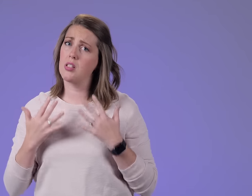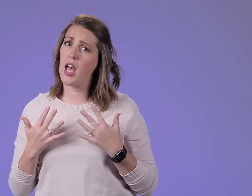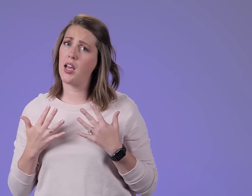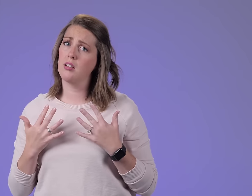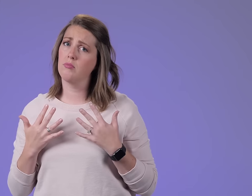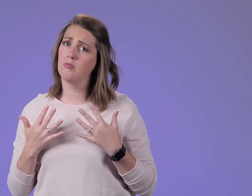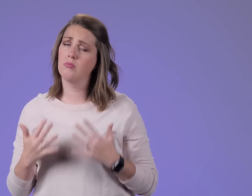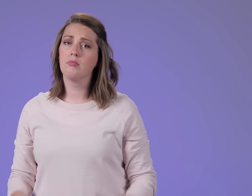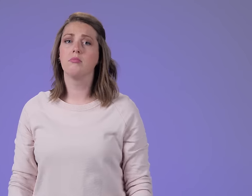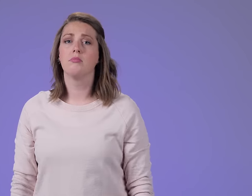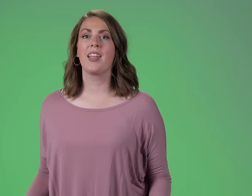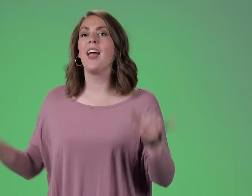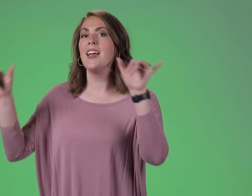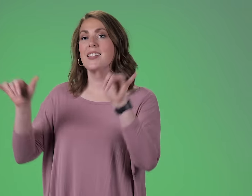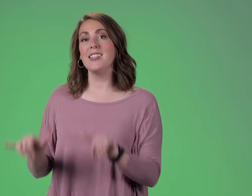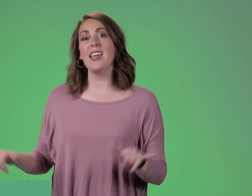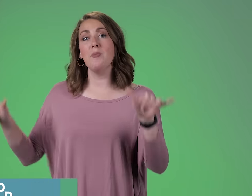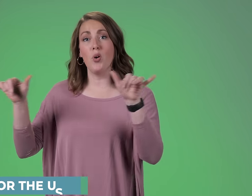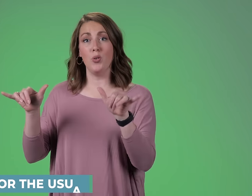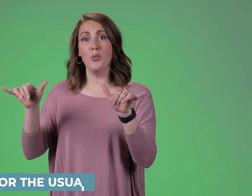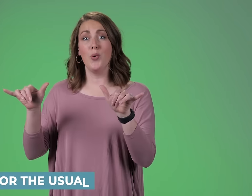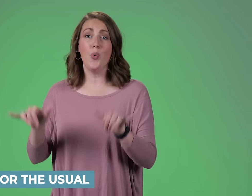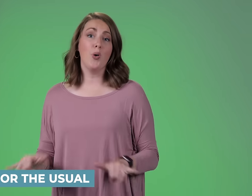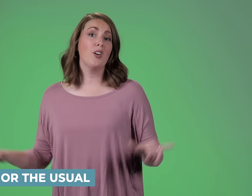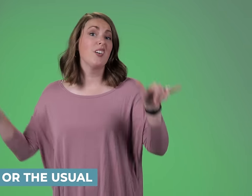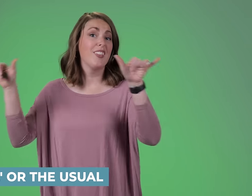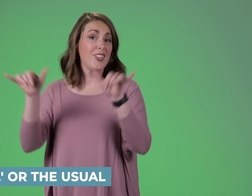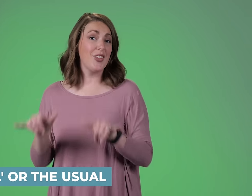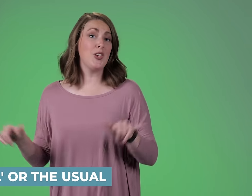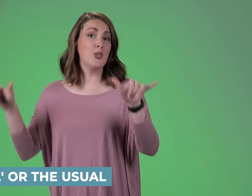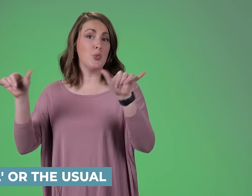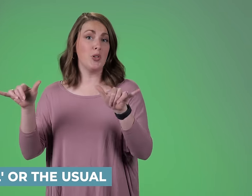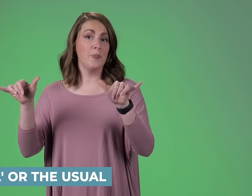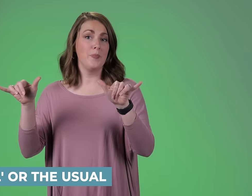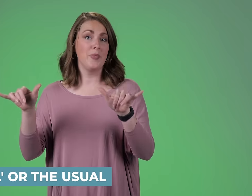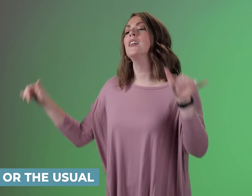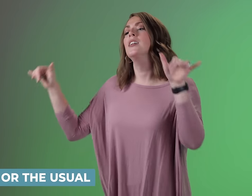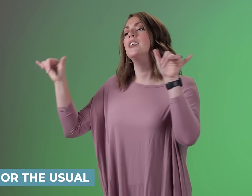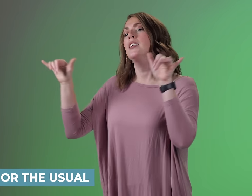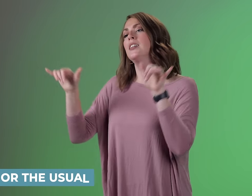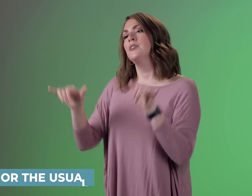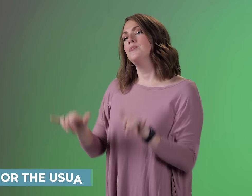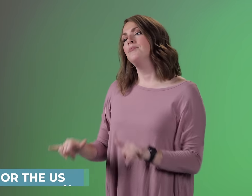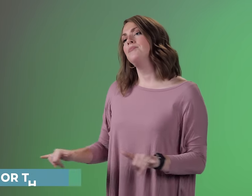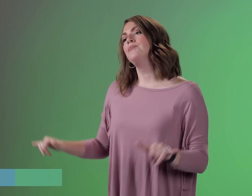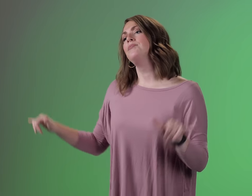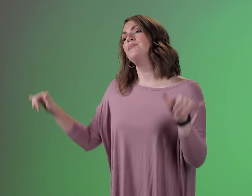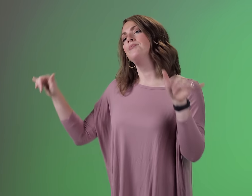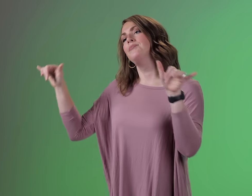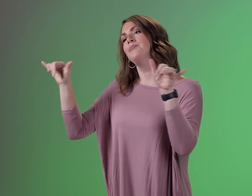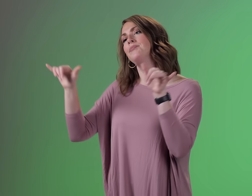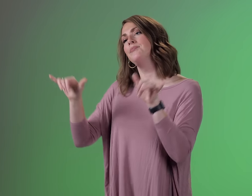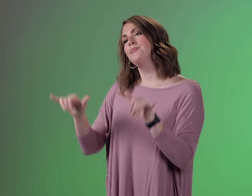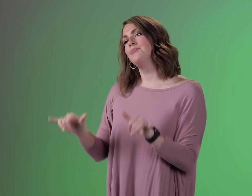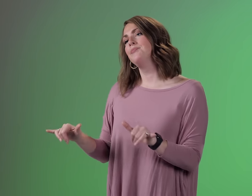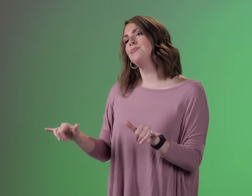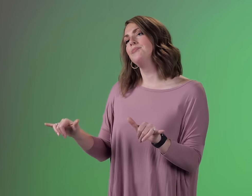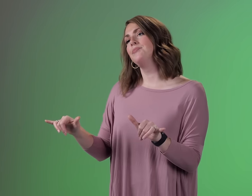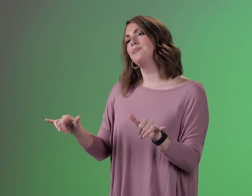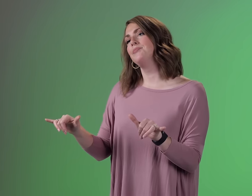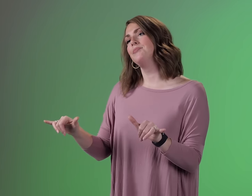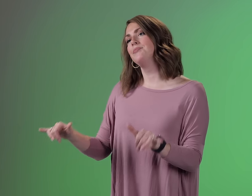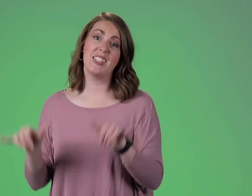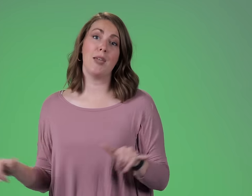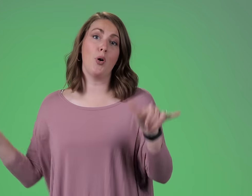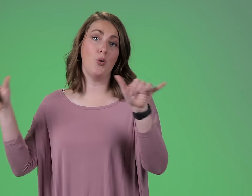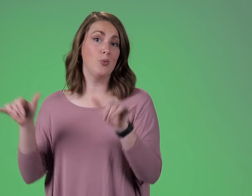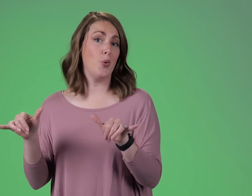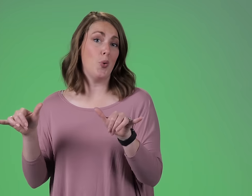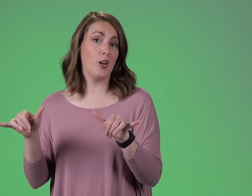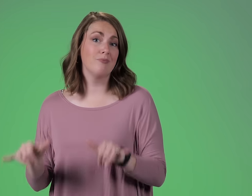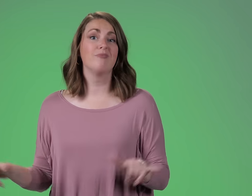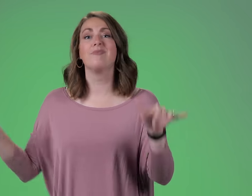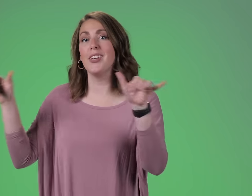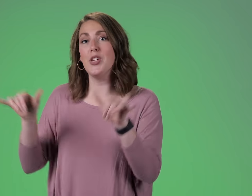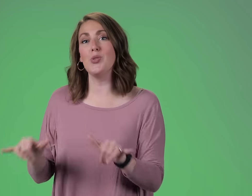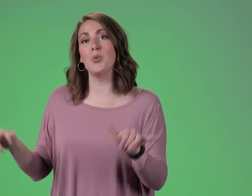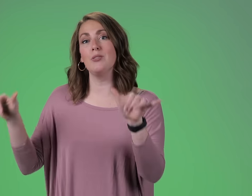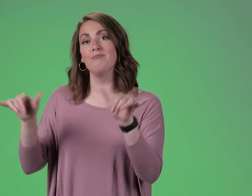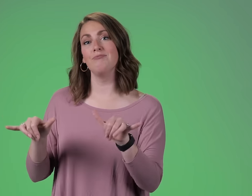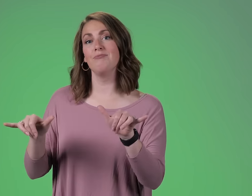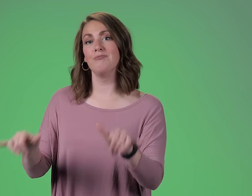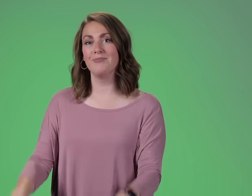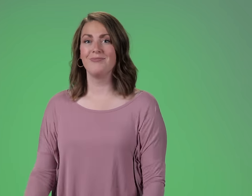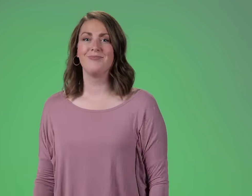'sick.' 'Sleepy, sleepy', it's like your head is nodding off 'sleepy.' Now let's put these signs